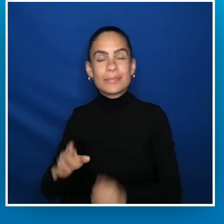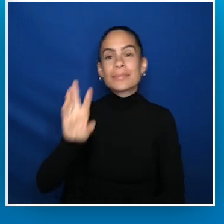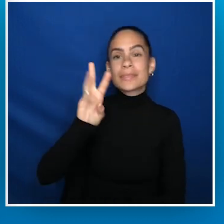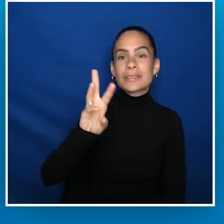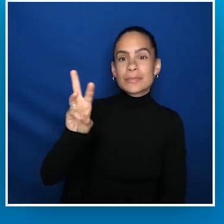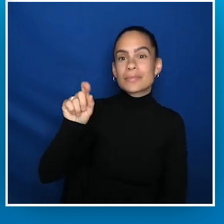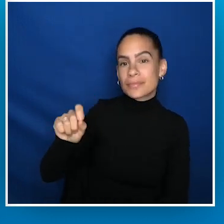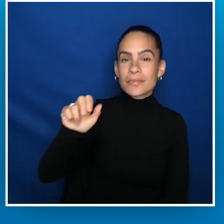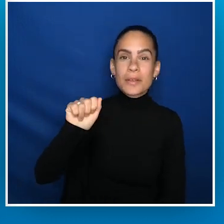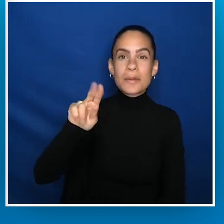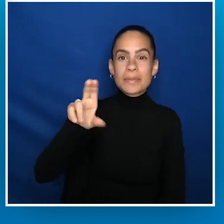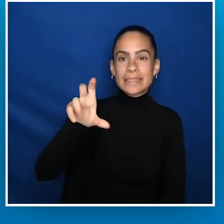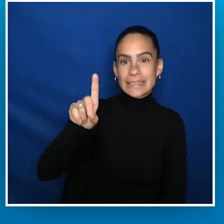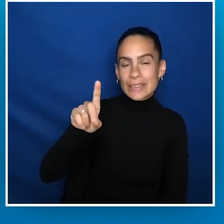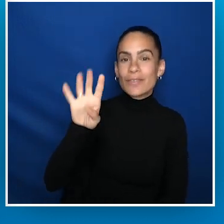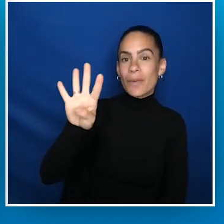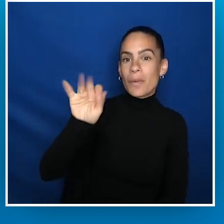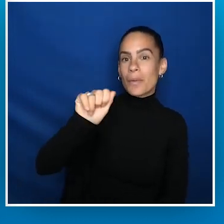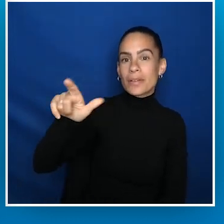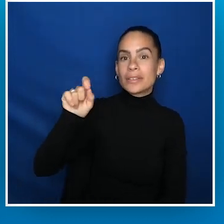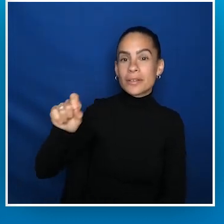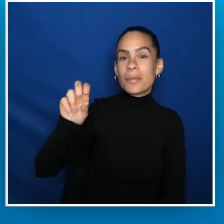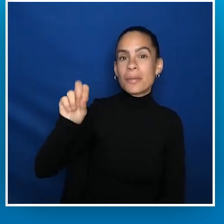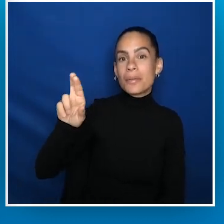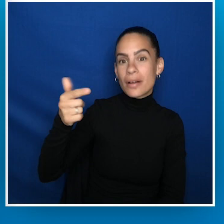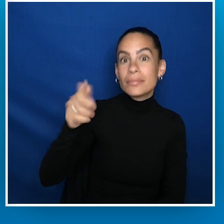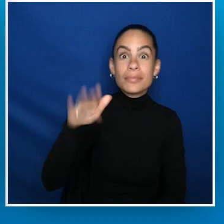www.aucd4all.org